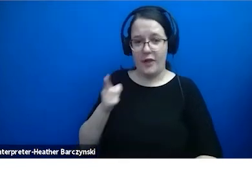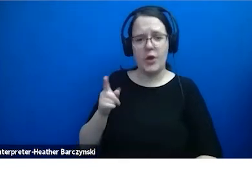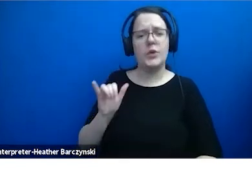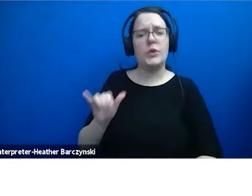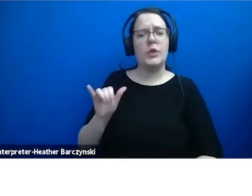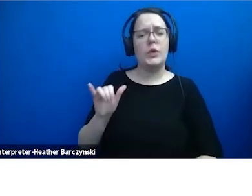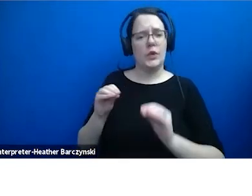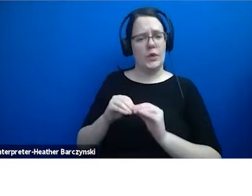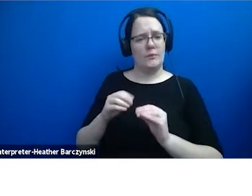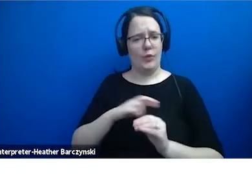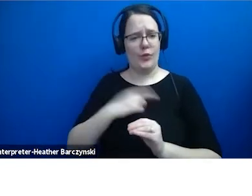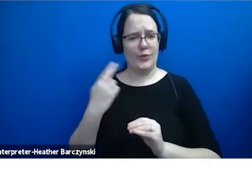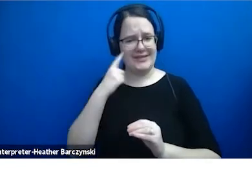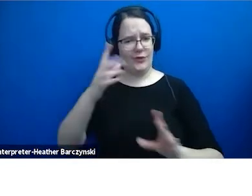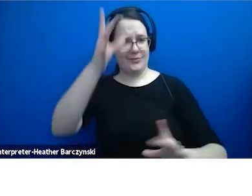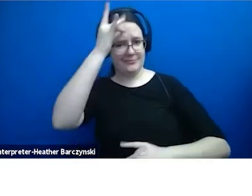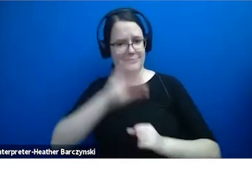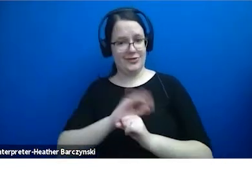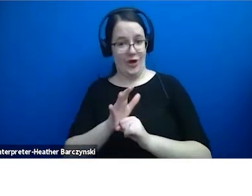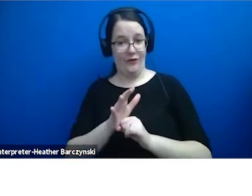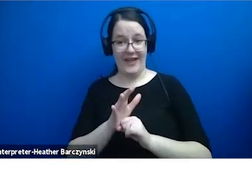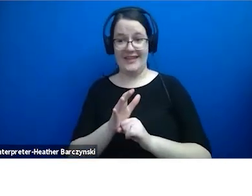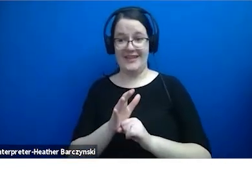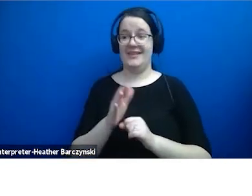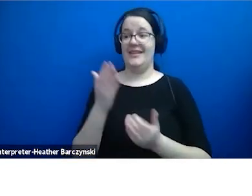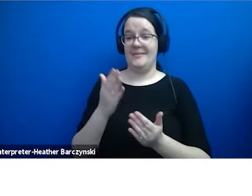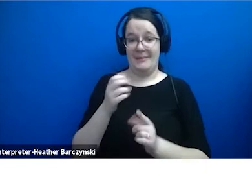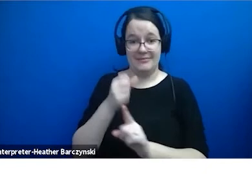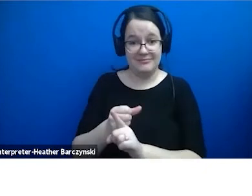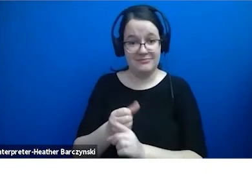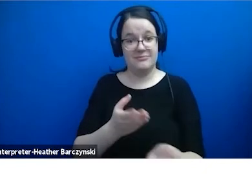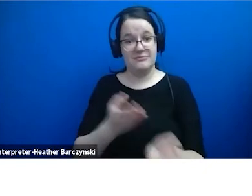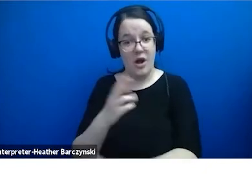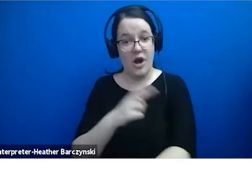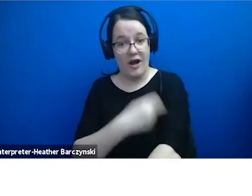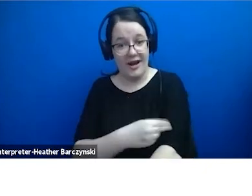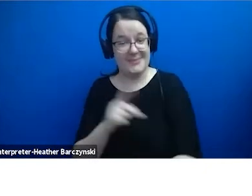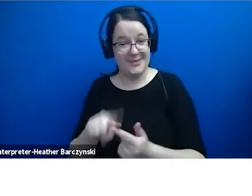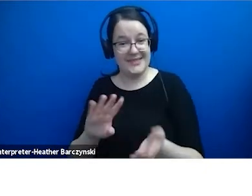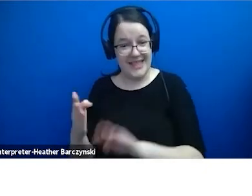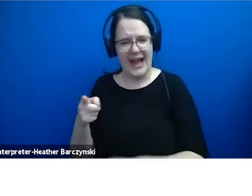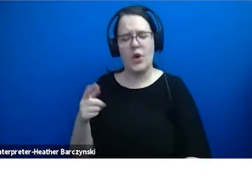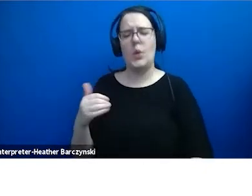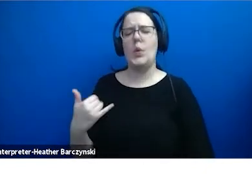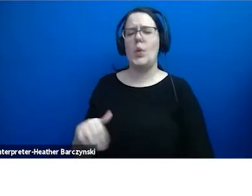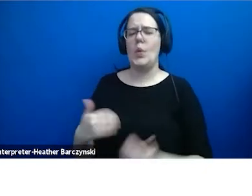covid 19 and going on to being hospitalized and dying so these considerations took equity into